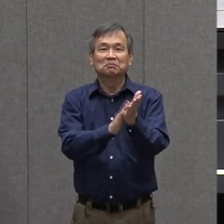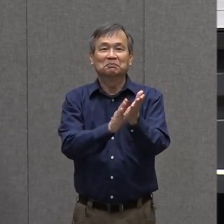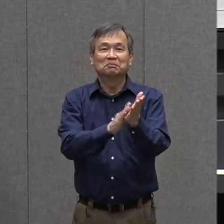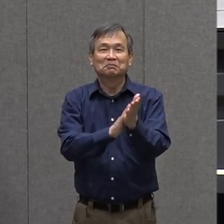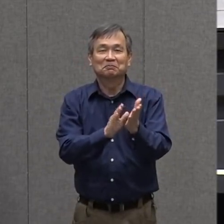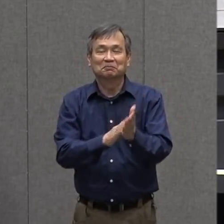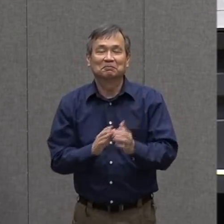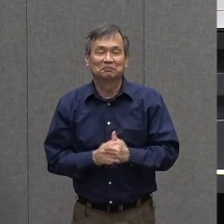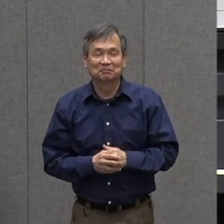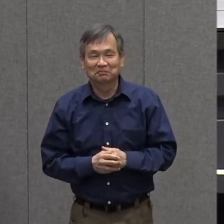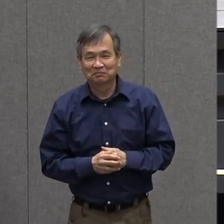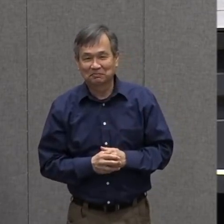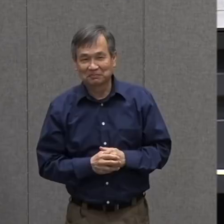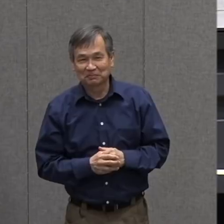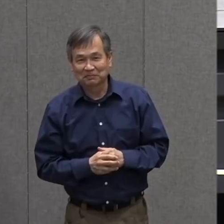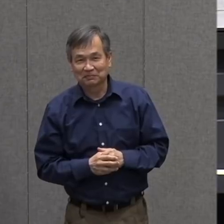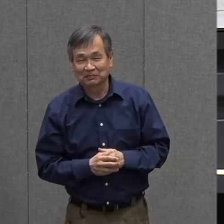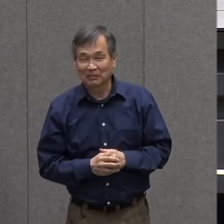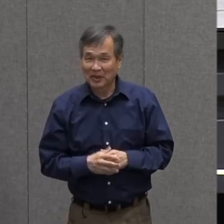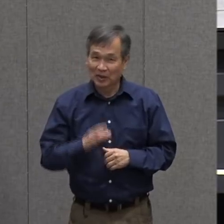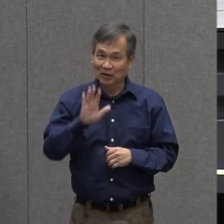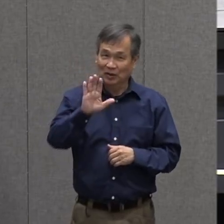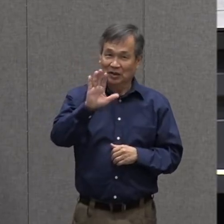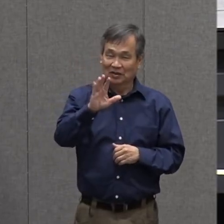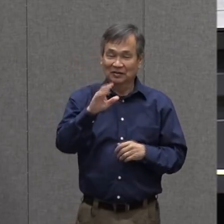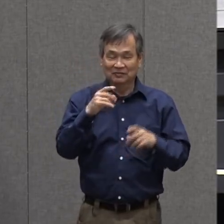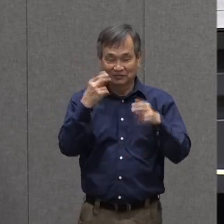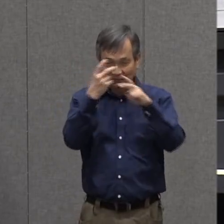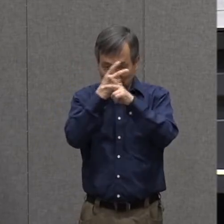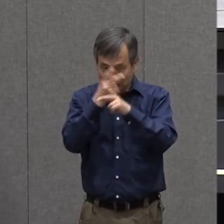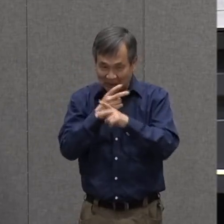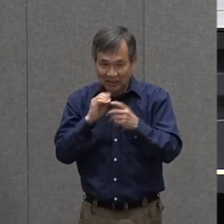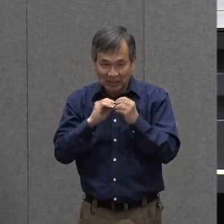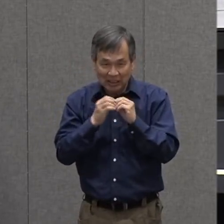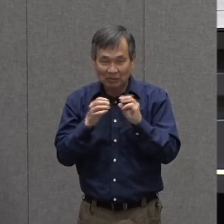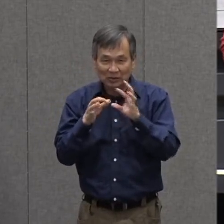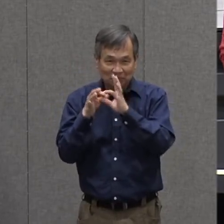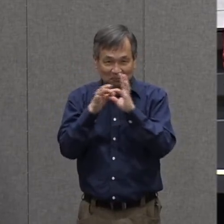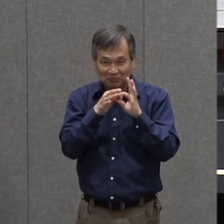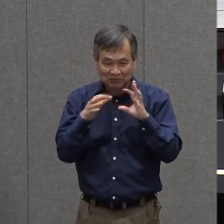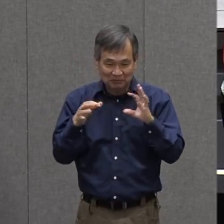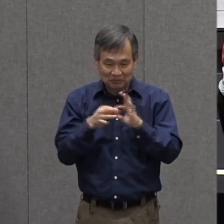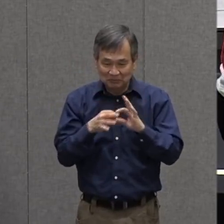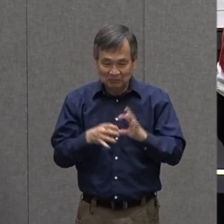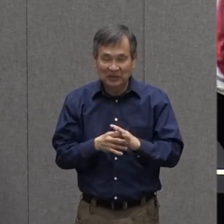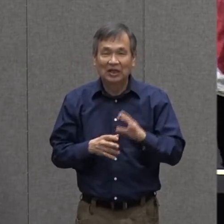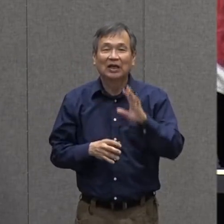and I'm working on those combinations that you add to there. Okay? So the next thing that we're gonna be doing,